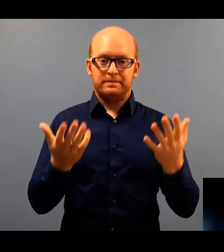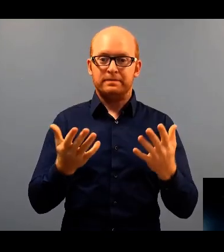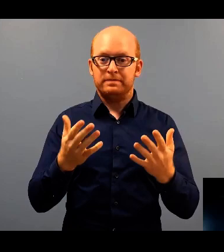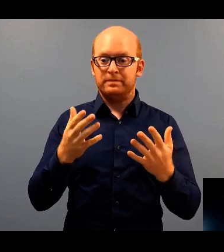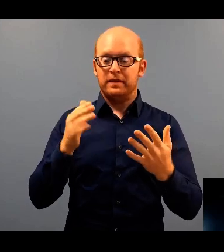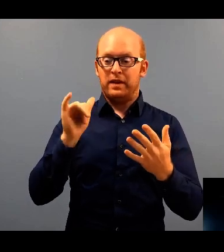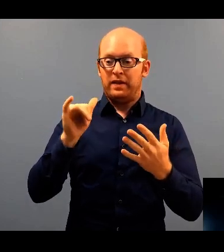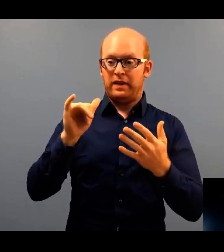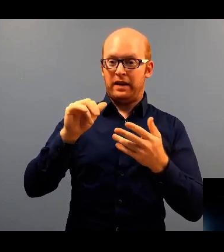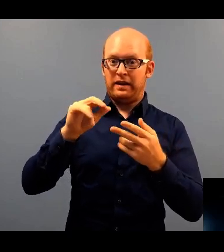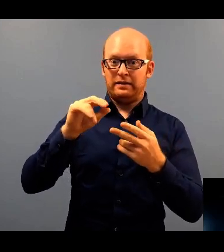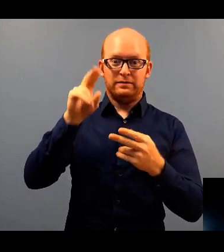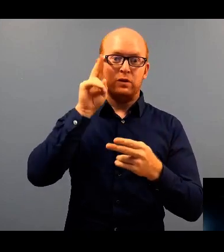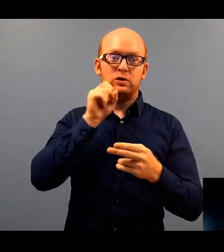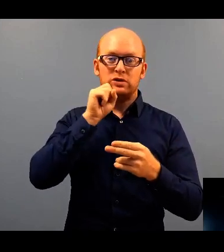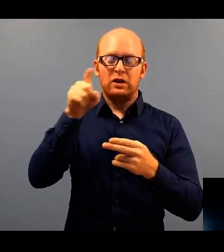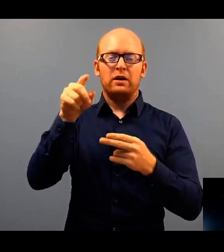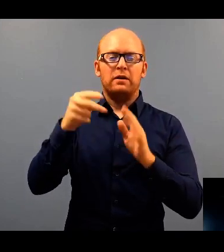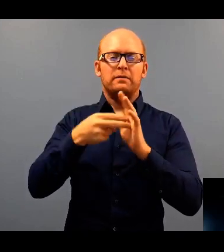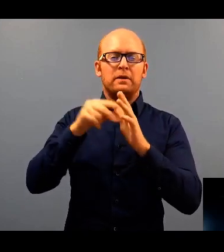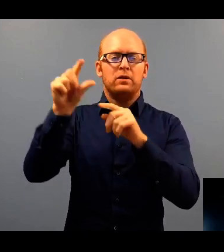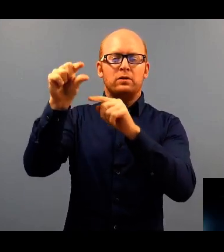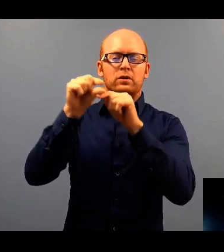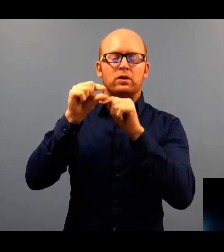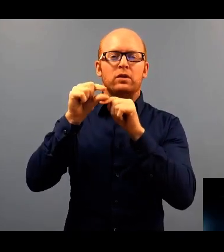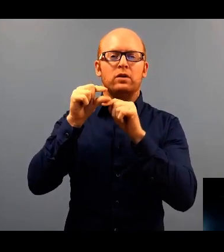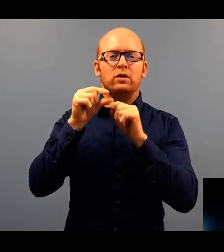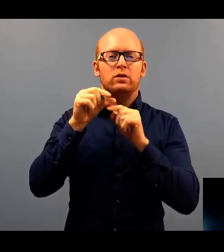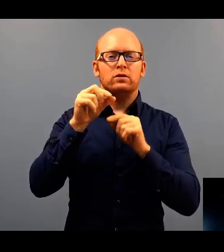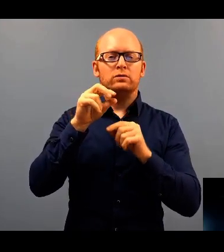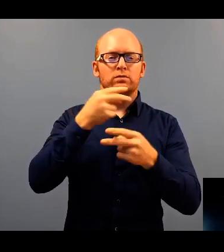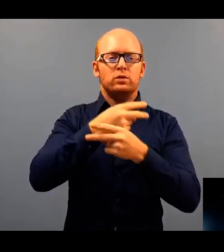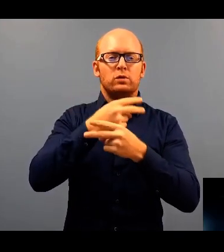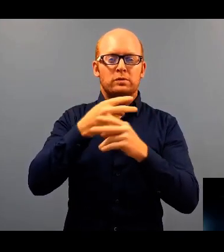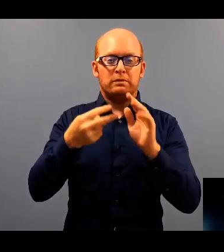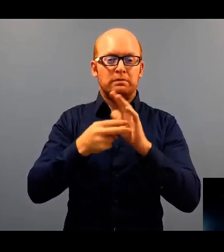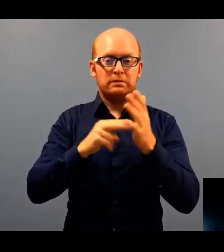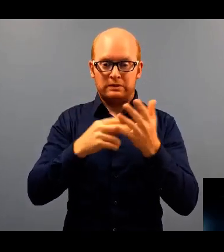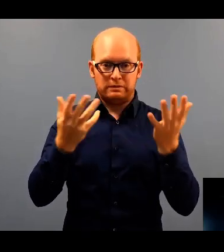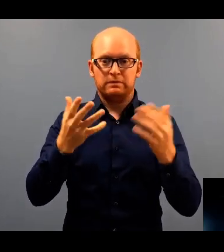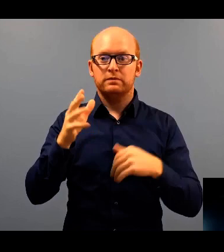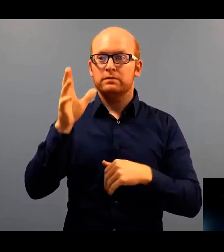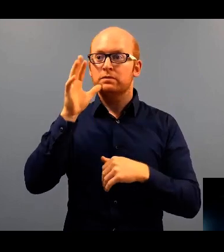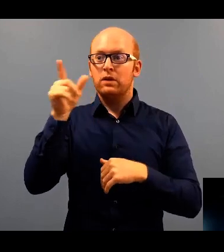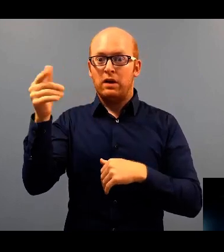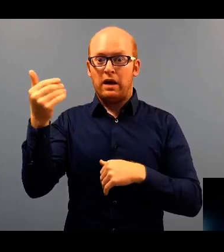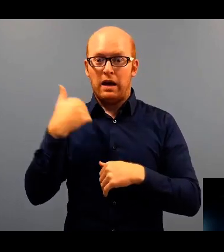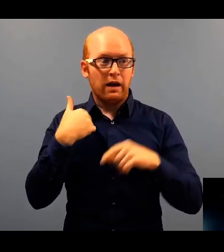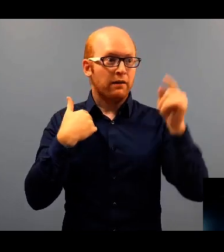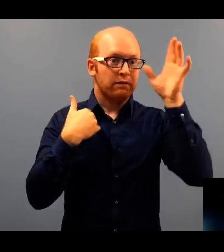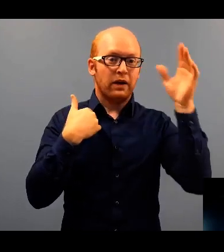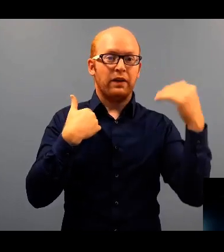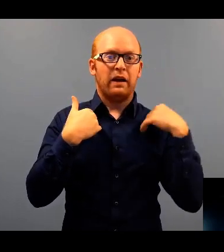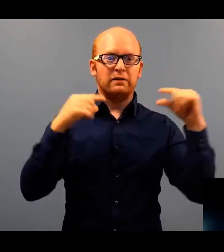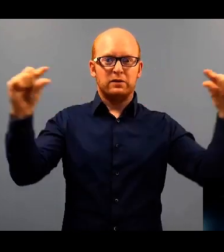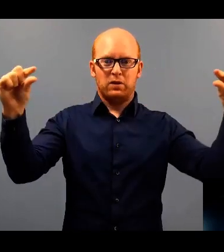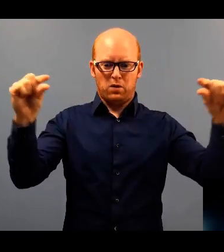In a recessive genetic disease, the condition results when someone inherits two genetic mutations-- one from their mother and one from their father.